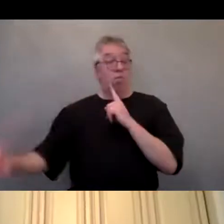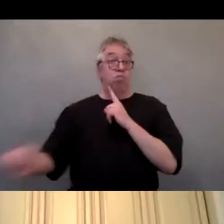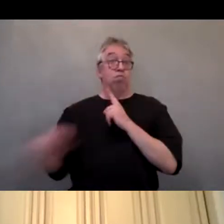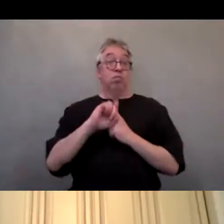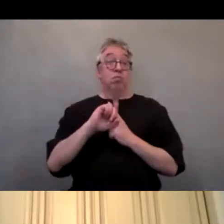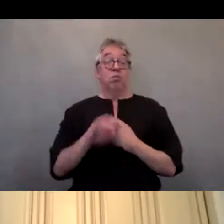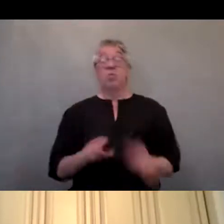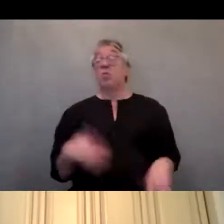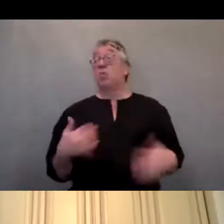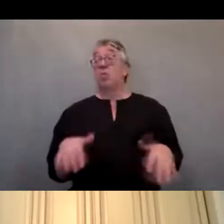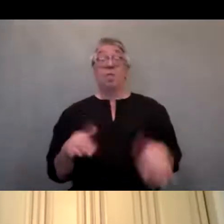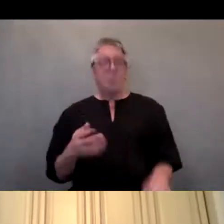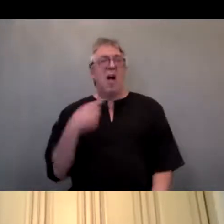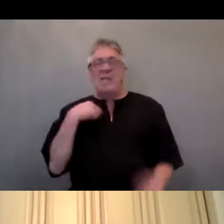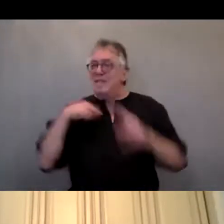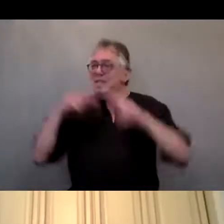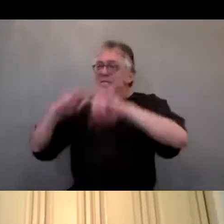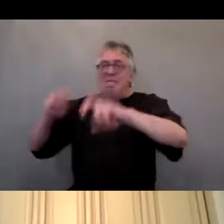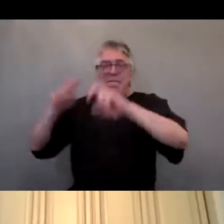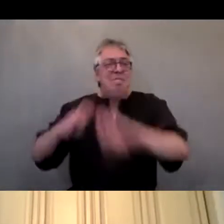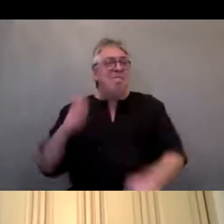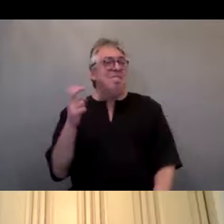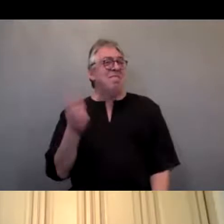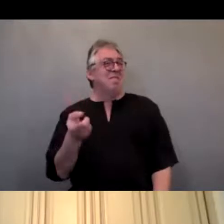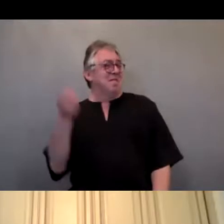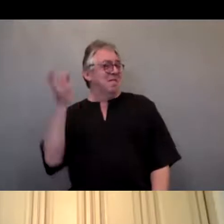interacted with other people. I got a hearing aid, and